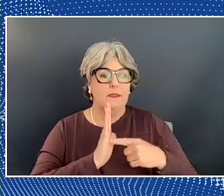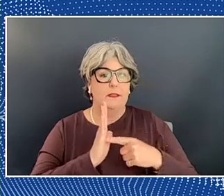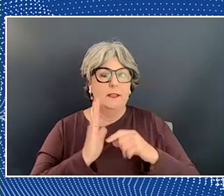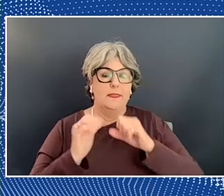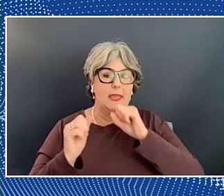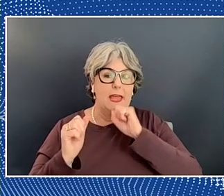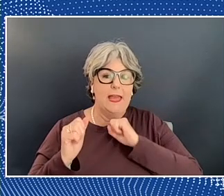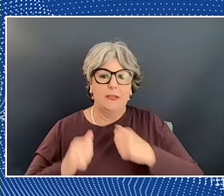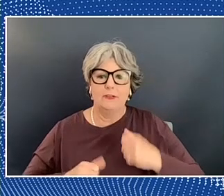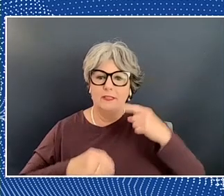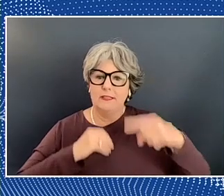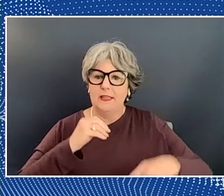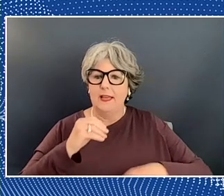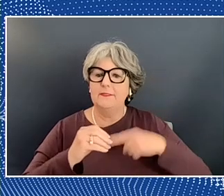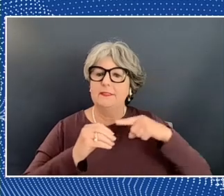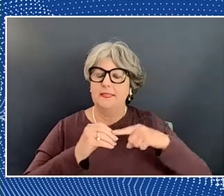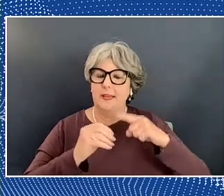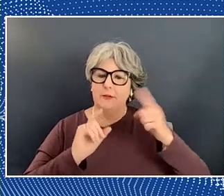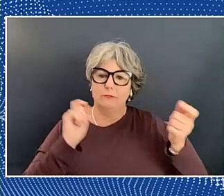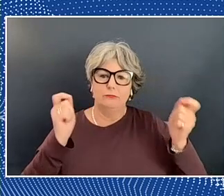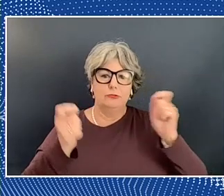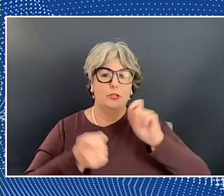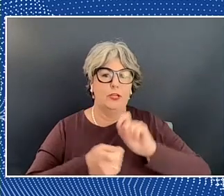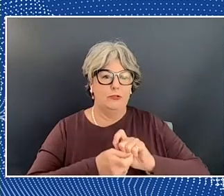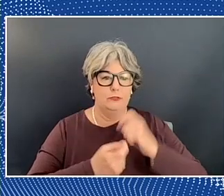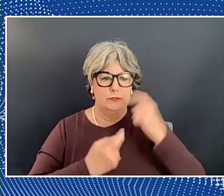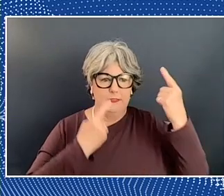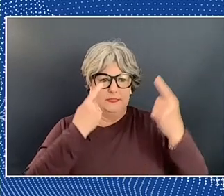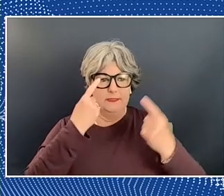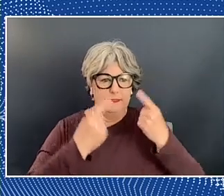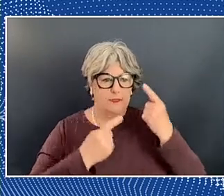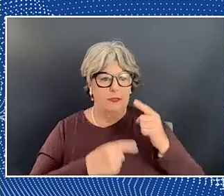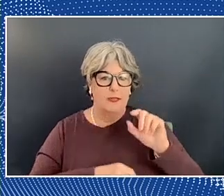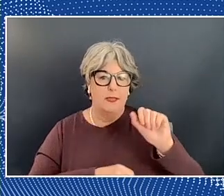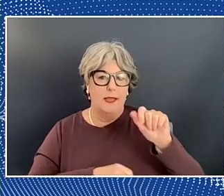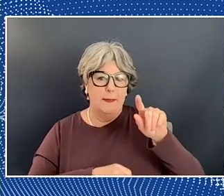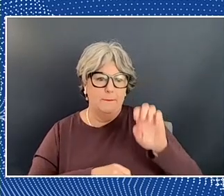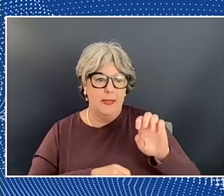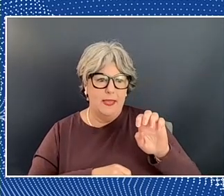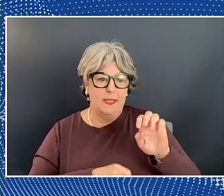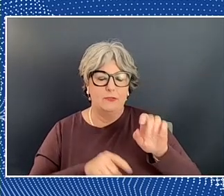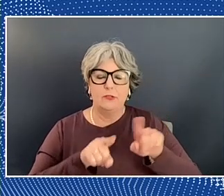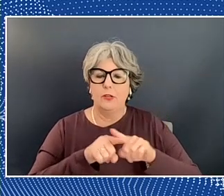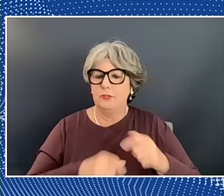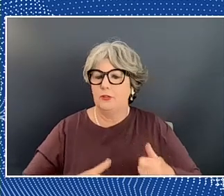The Department should also adjust the consideration on age and account for life cycle changes that may affect older